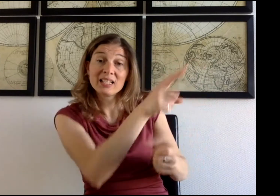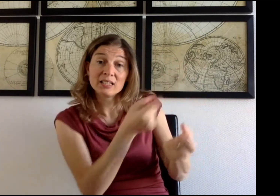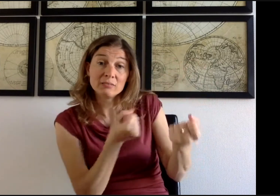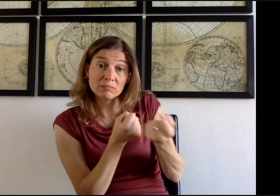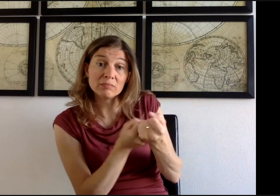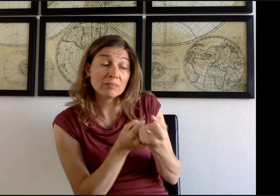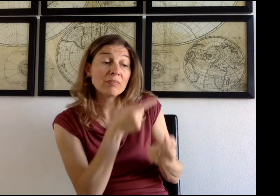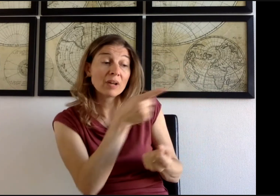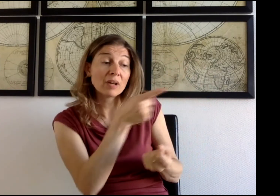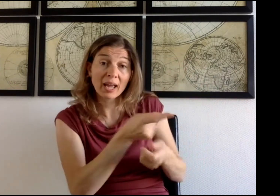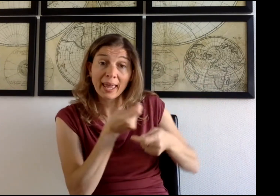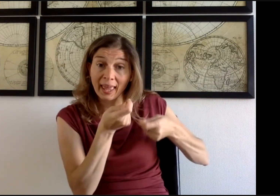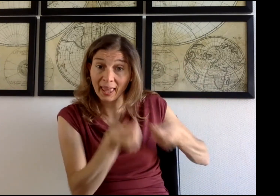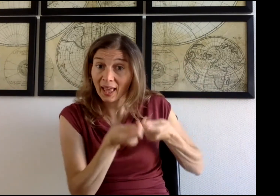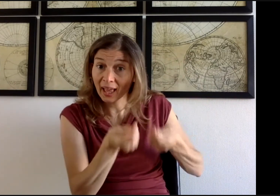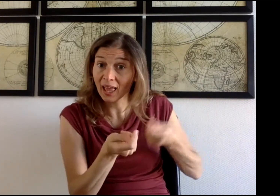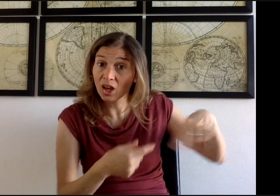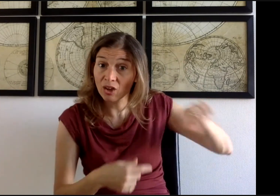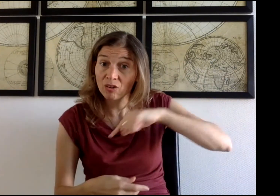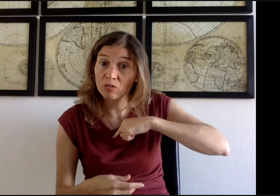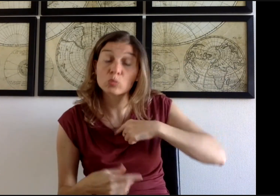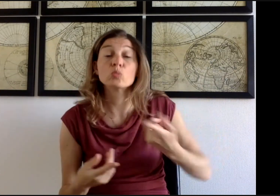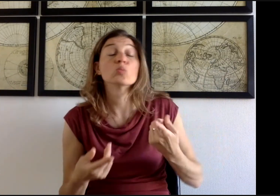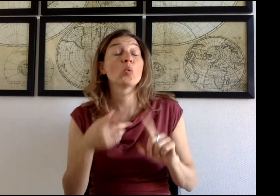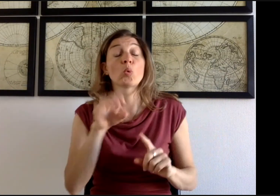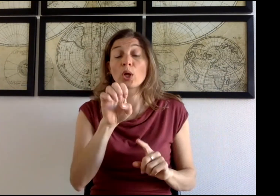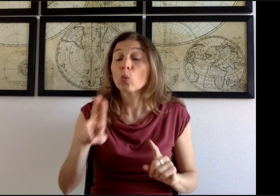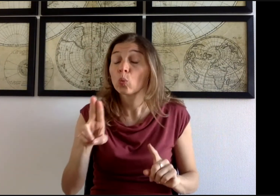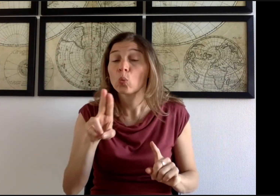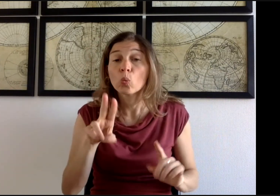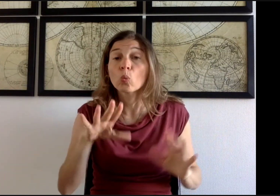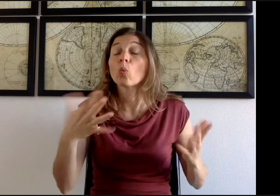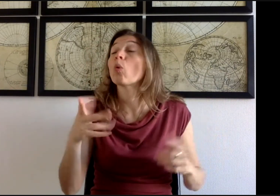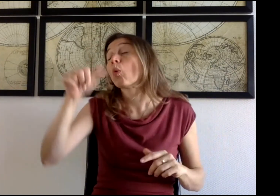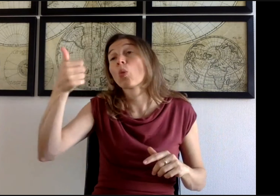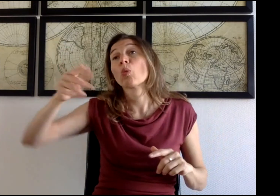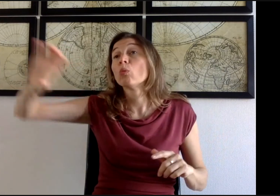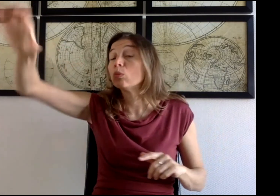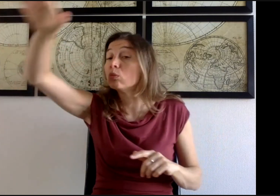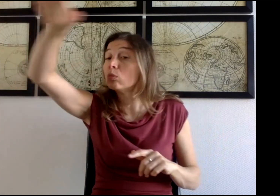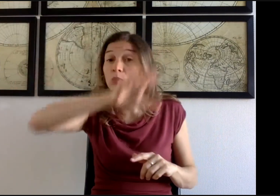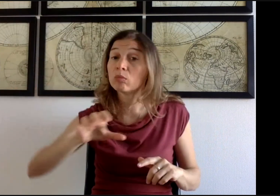and also in other countries, is an access to hearing care.